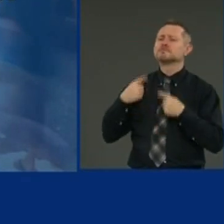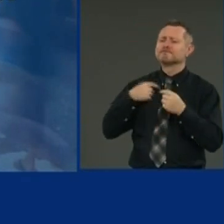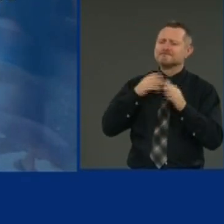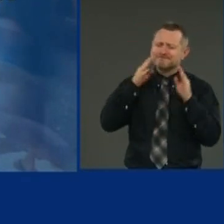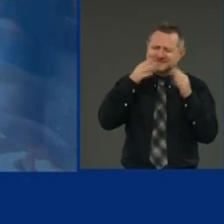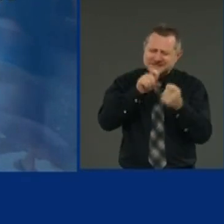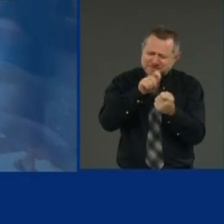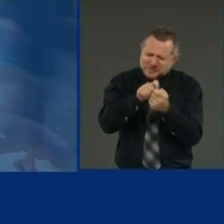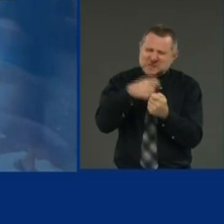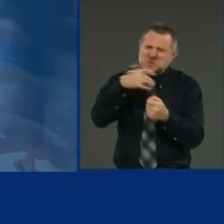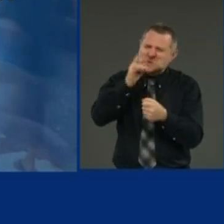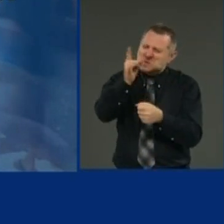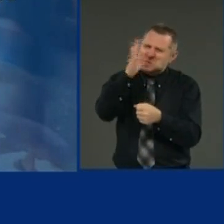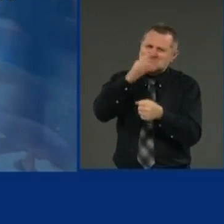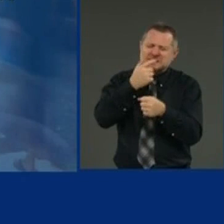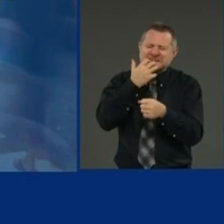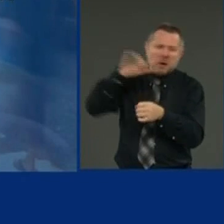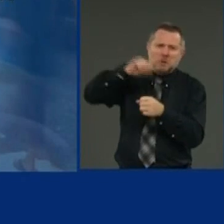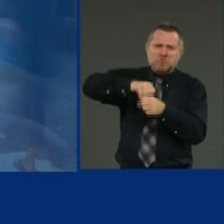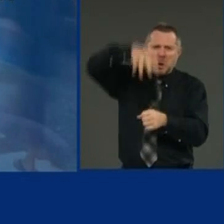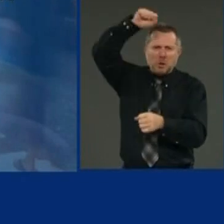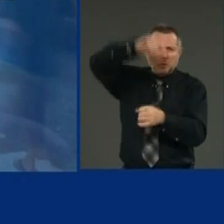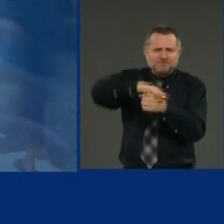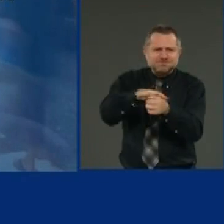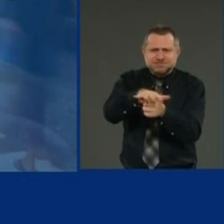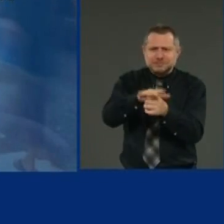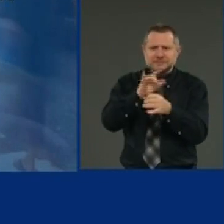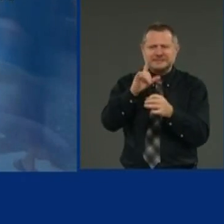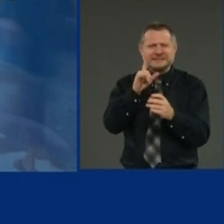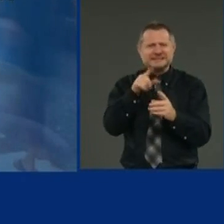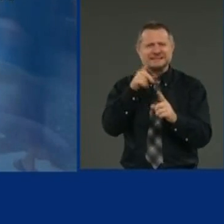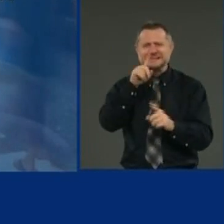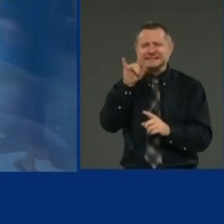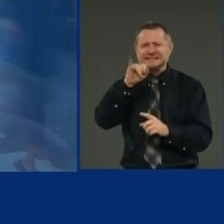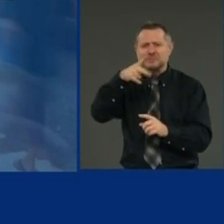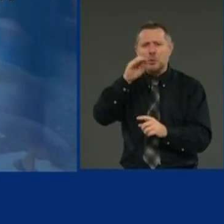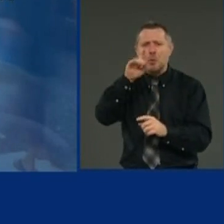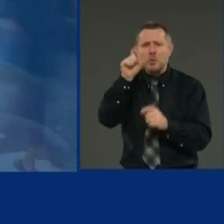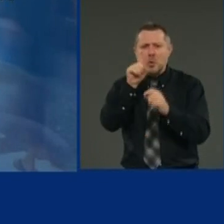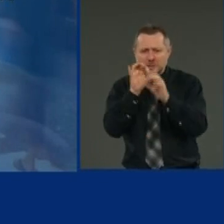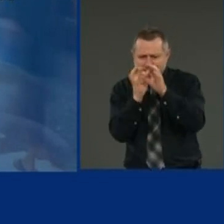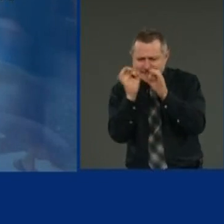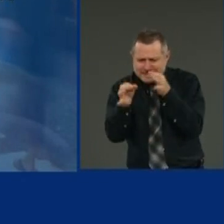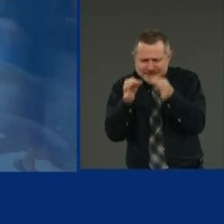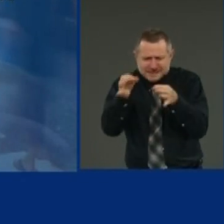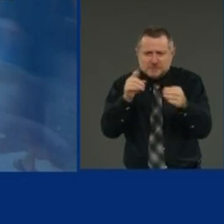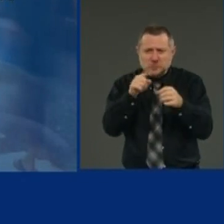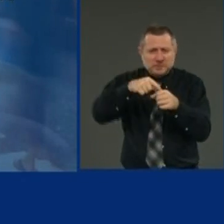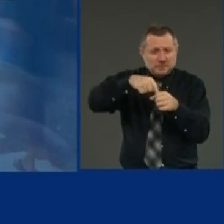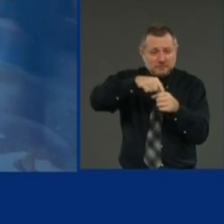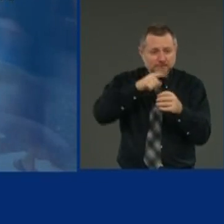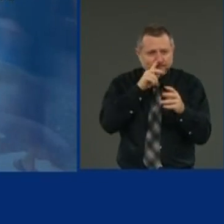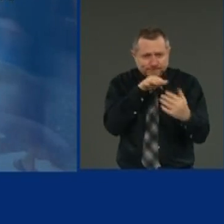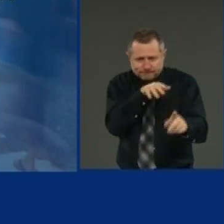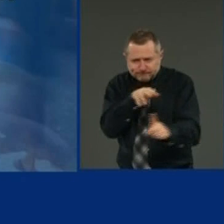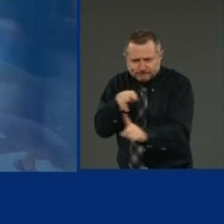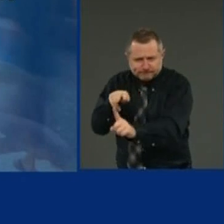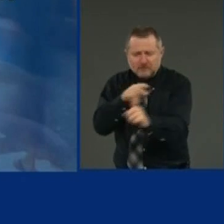ONE OF THE THINGS WE WANT TO DO, AND WE HAVE BEEN DOING IS I WANT TO FOCUS ON THE HOT SPOTS. AGAIN FOLLOW THE FACTS.